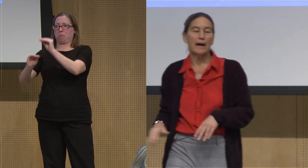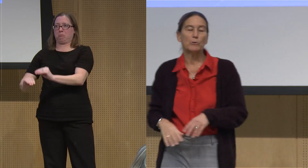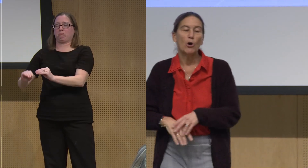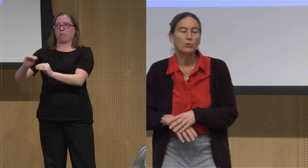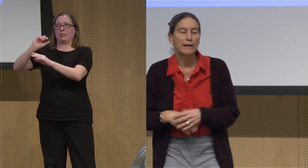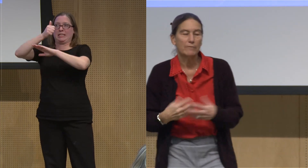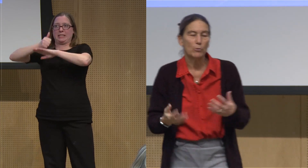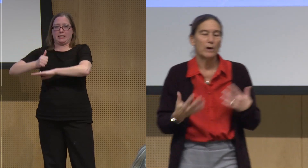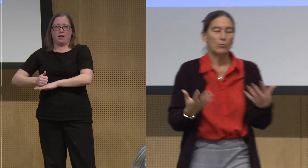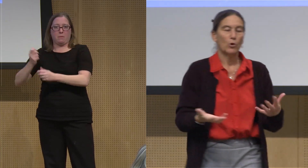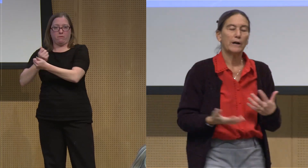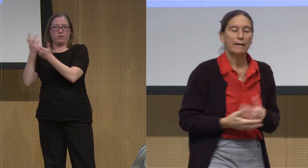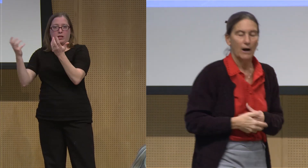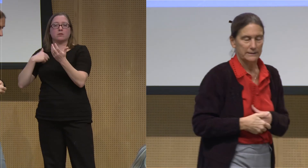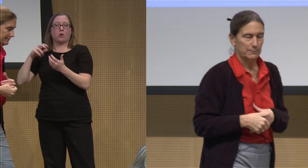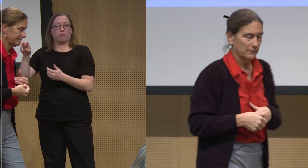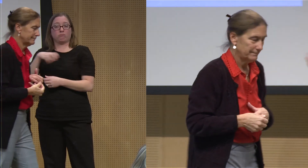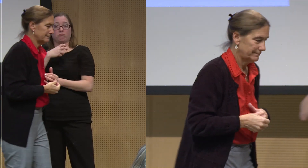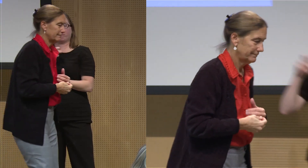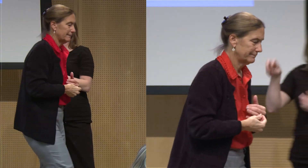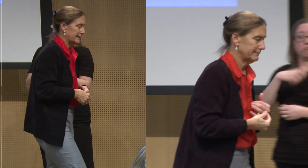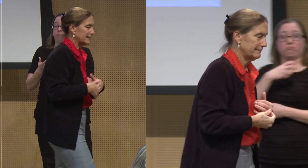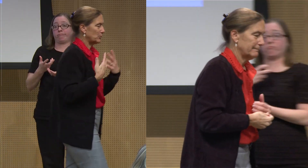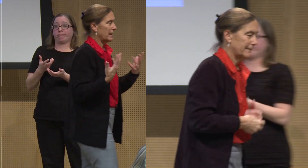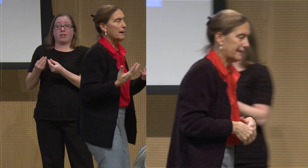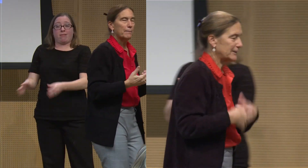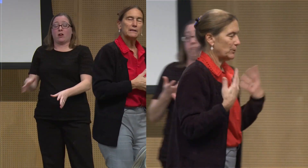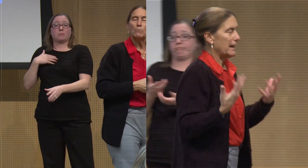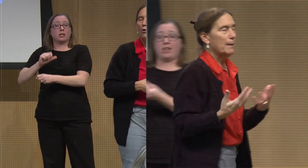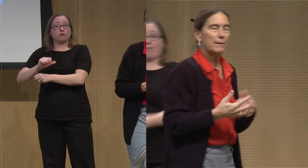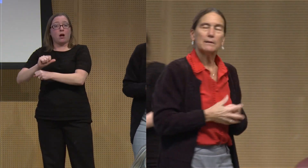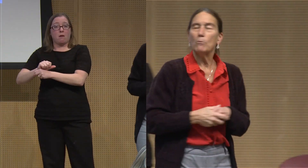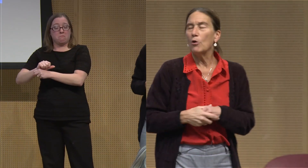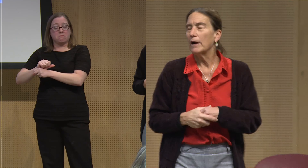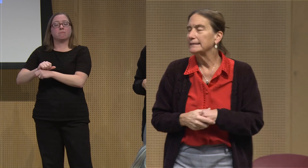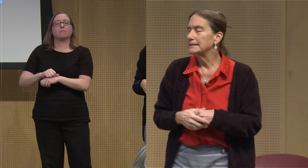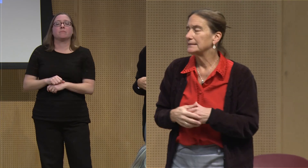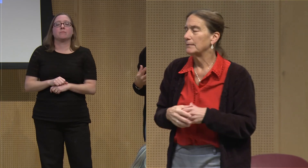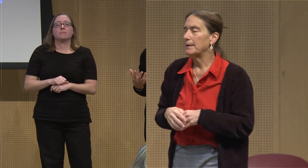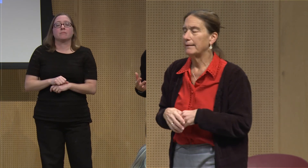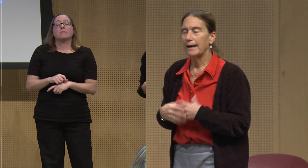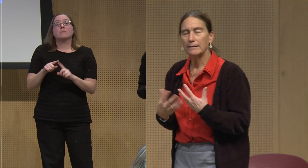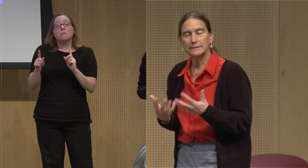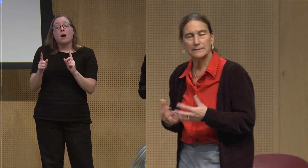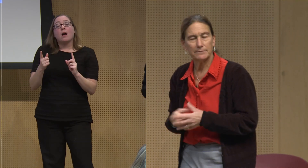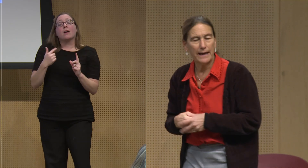ONLY EVER WANT TO WORK IN A HOSPITAL, BUT THAT'S WHAT--BUT THE MORE I DID SOME ANALYSIS OF THAT